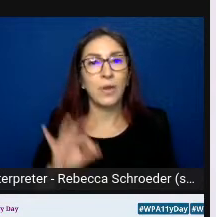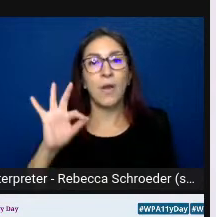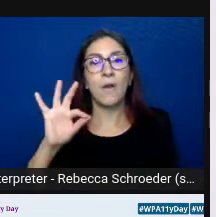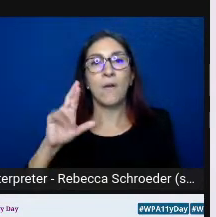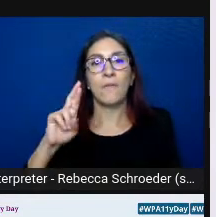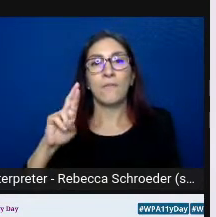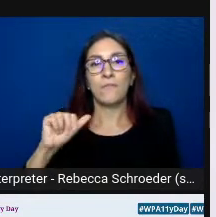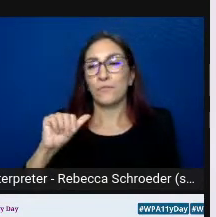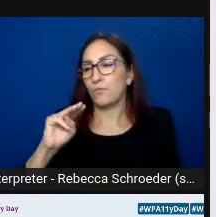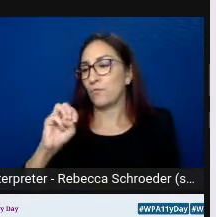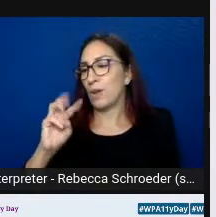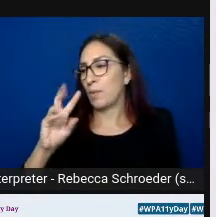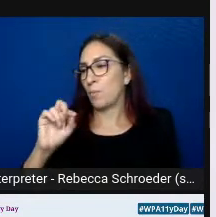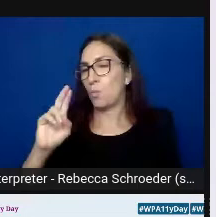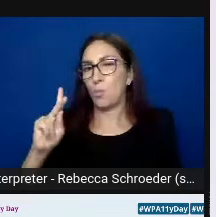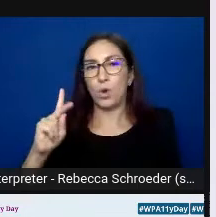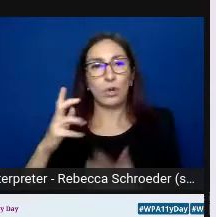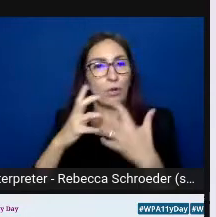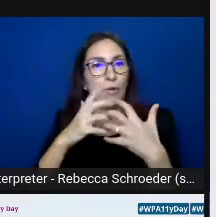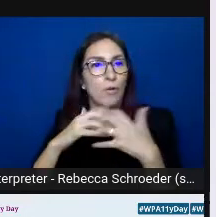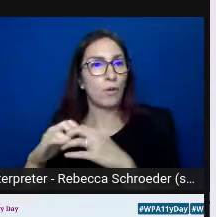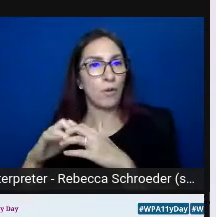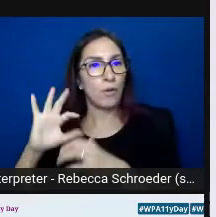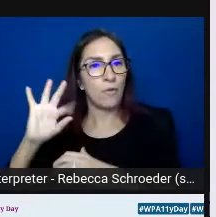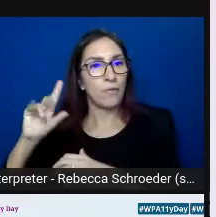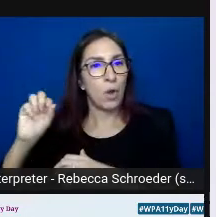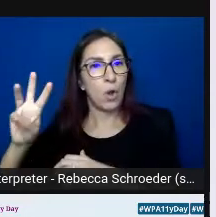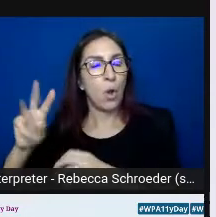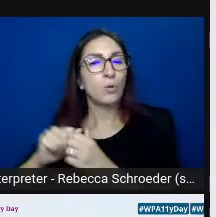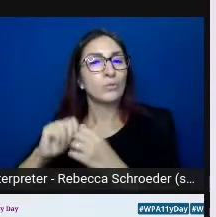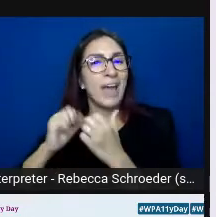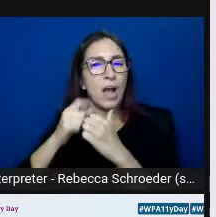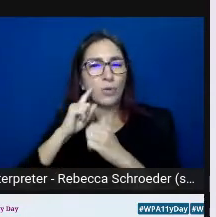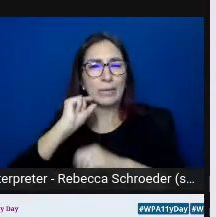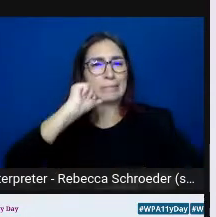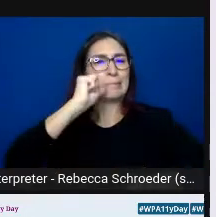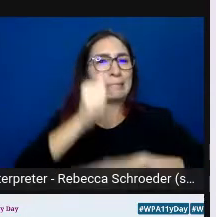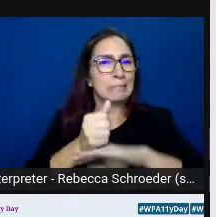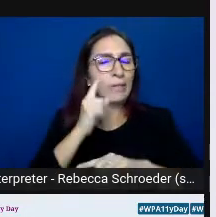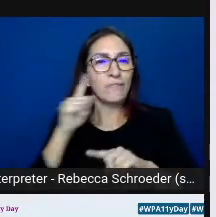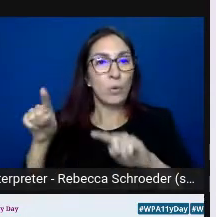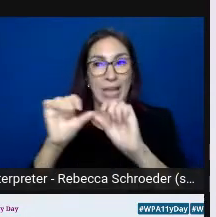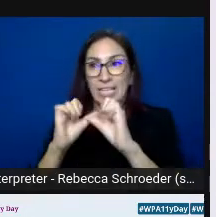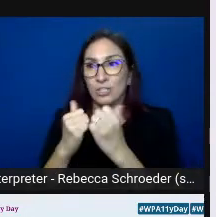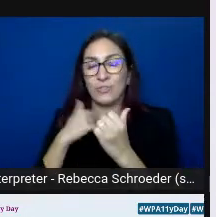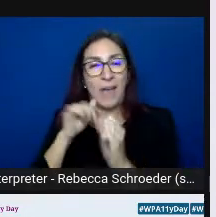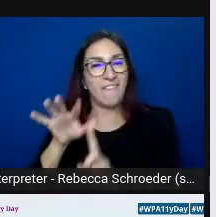How do we put this together and make it easier for an agency to have the custom building process while also adding in accessibility?